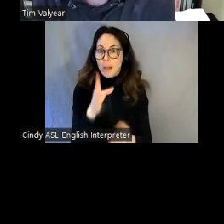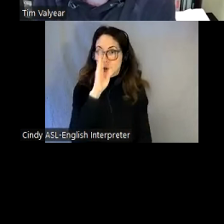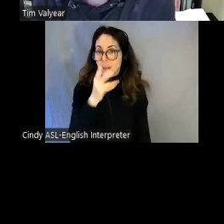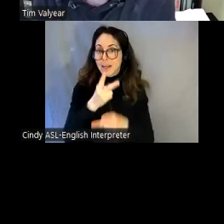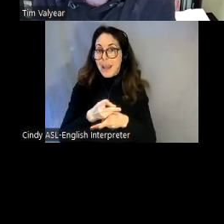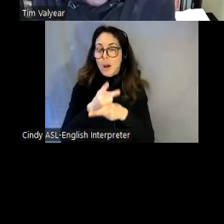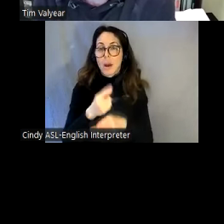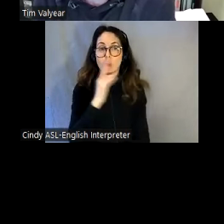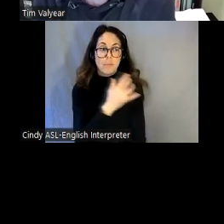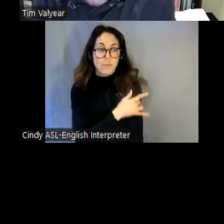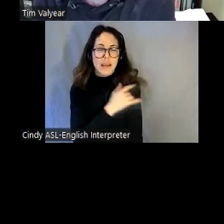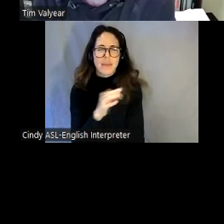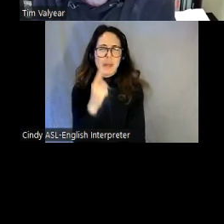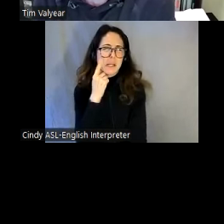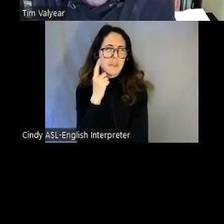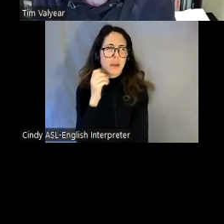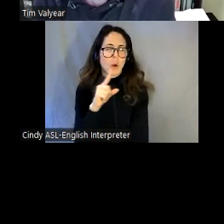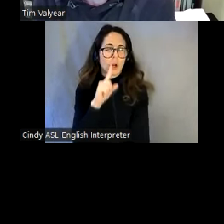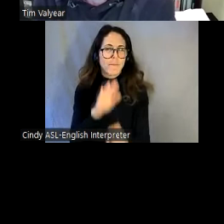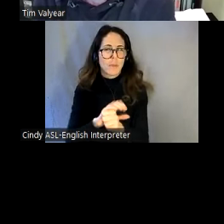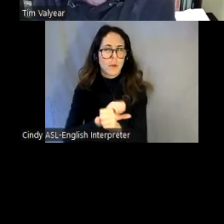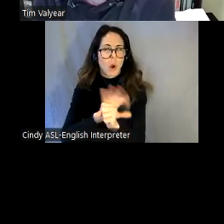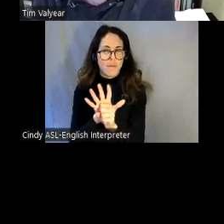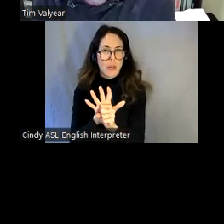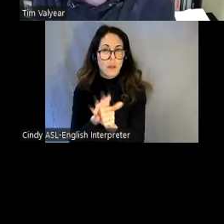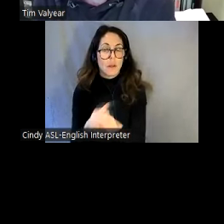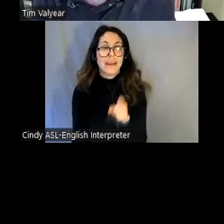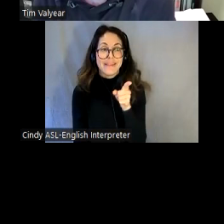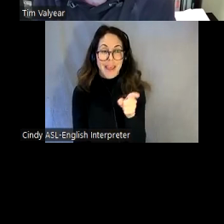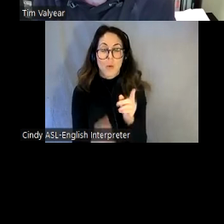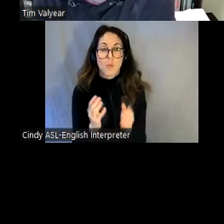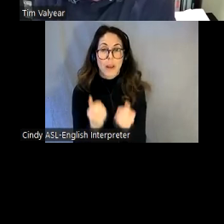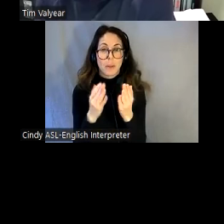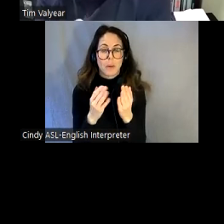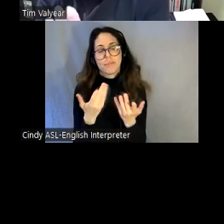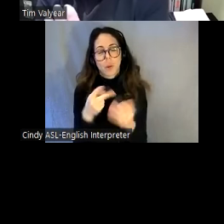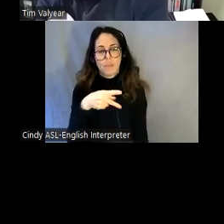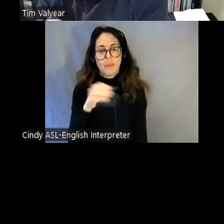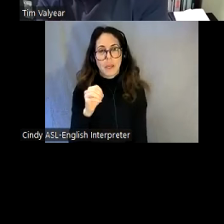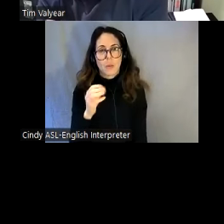Individual health care workers , so that would be your attendants, if they are providing direct care to